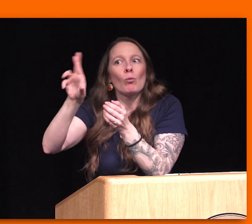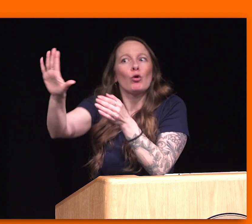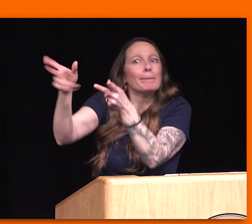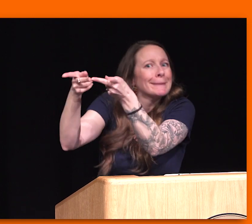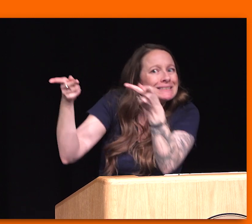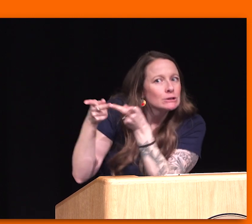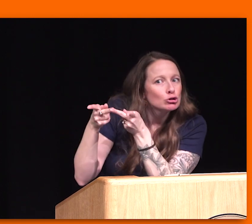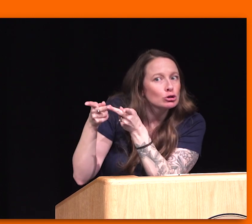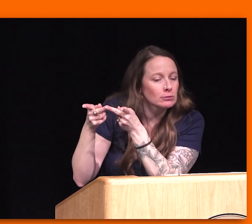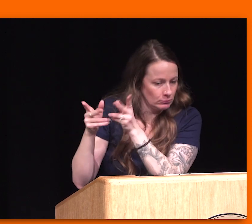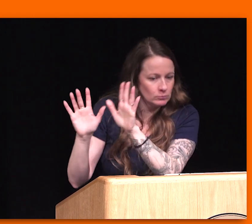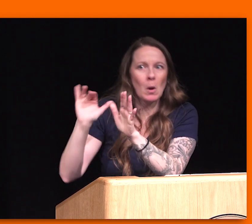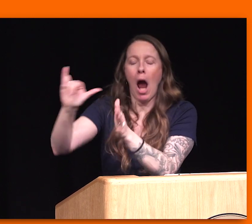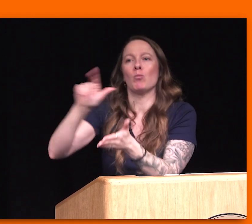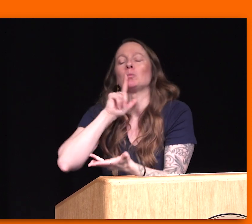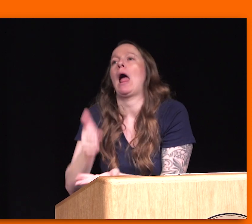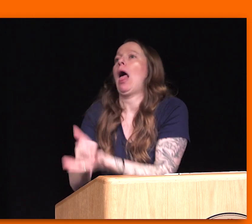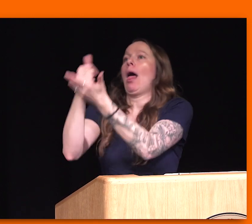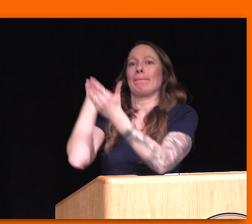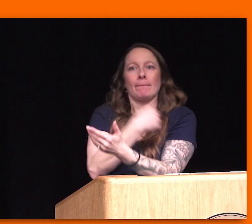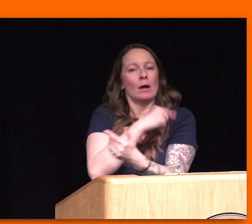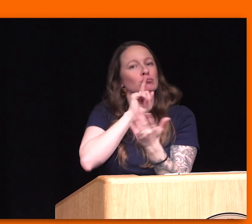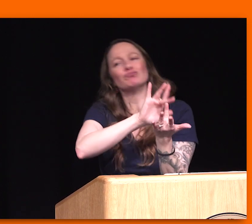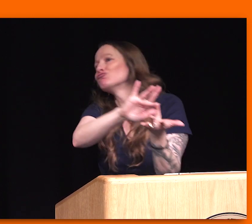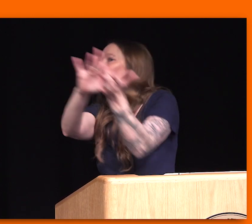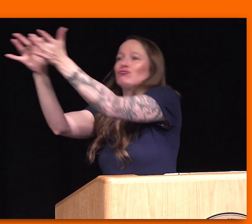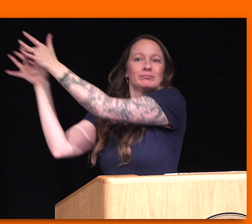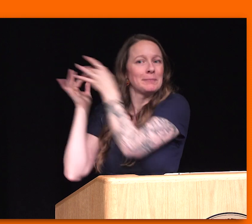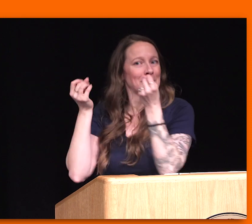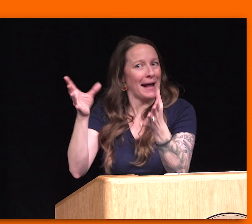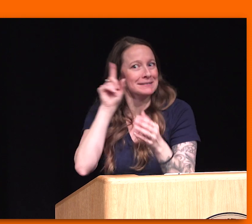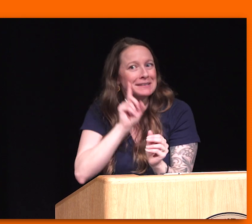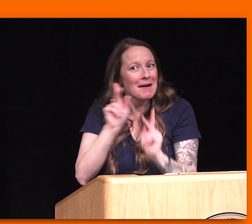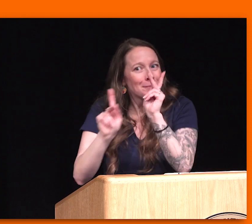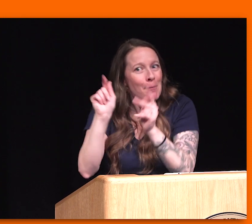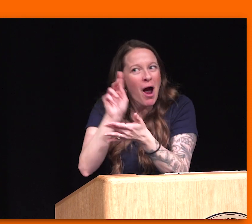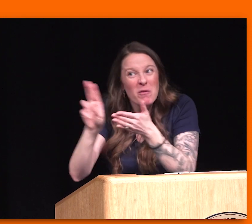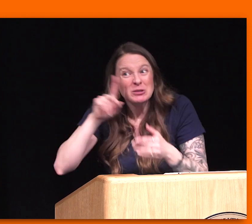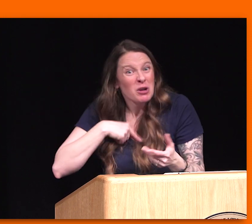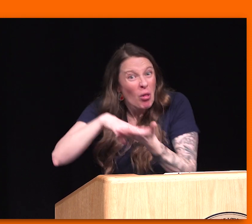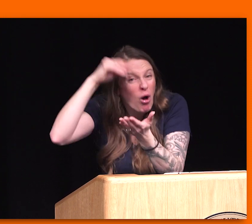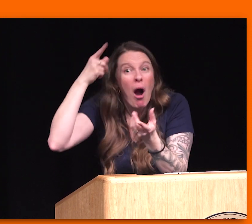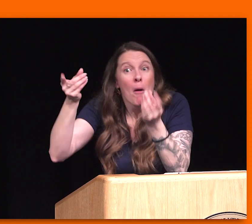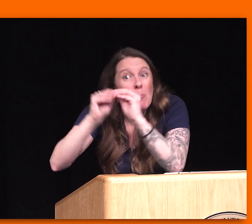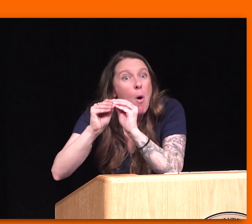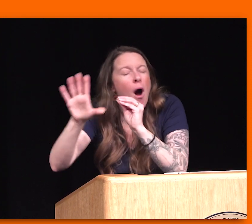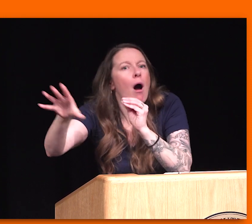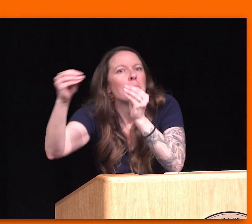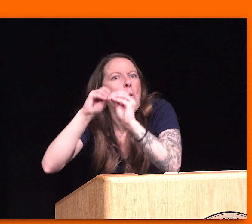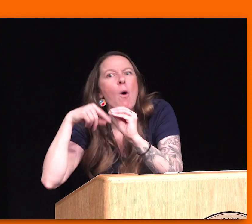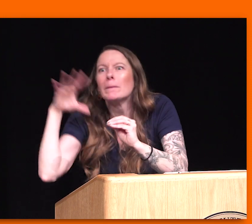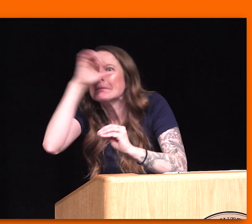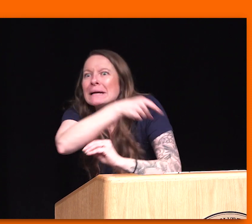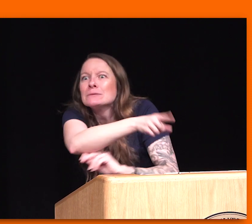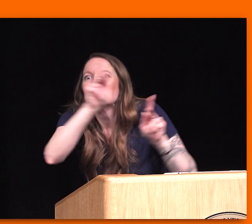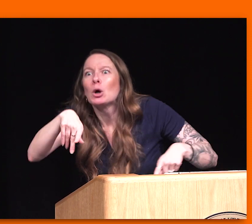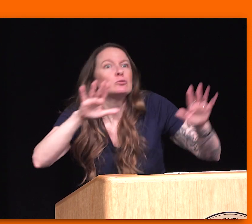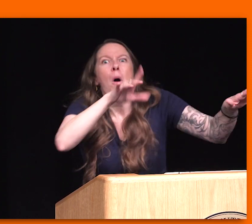where they work on campus, what their position is, and that helped us a lot. That created a central resource where we could all contact each other.